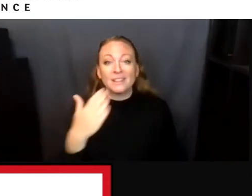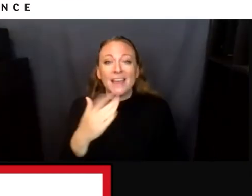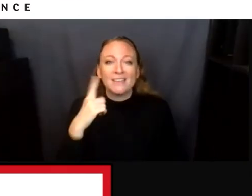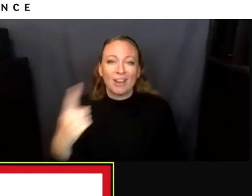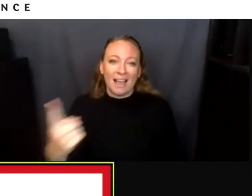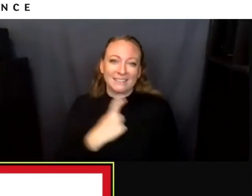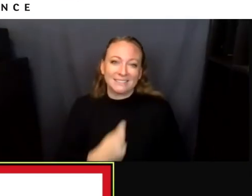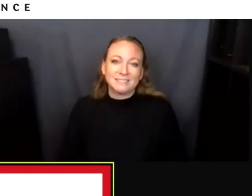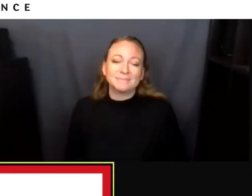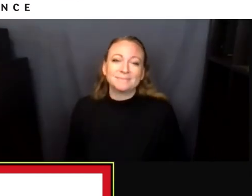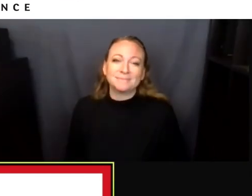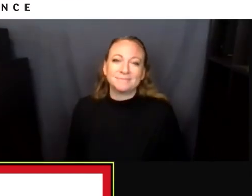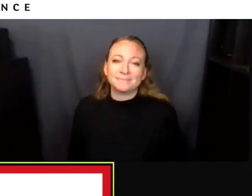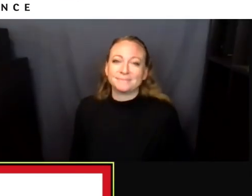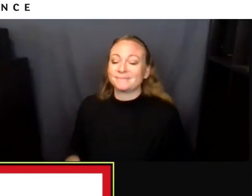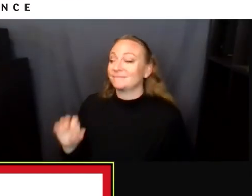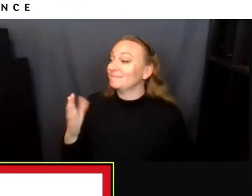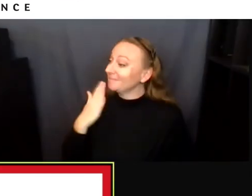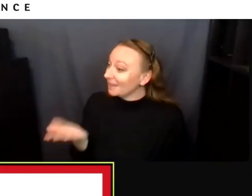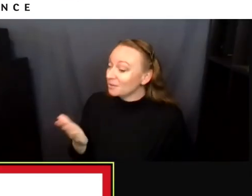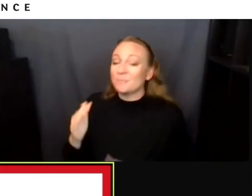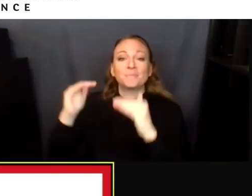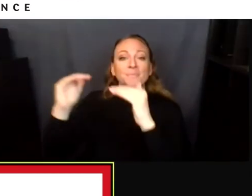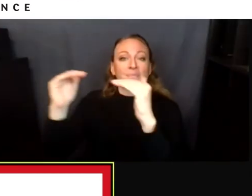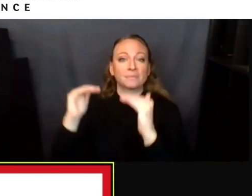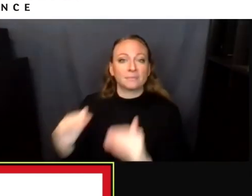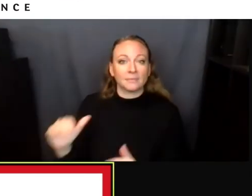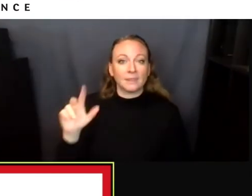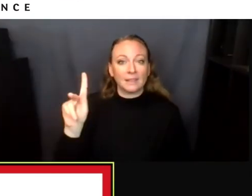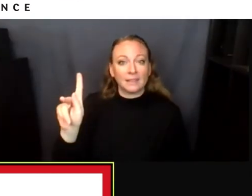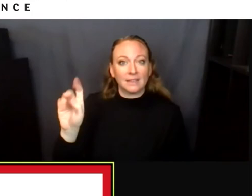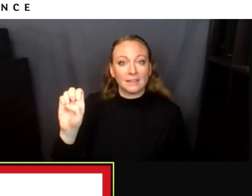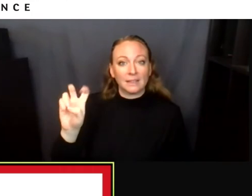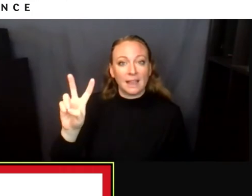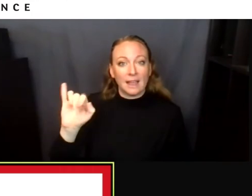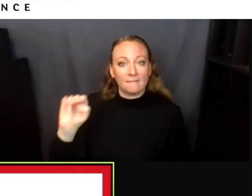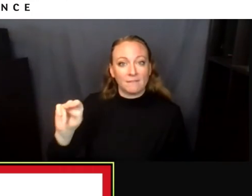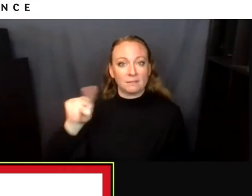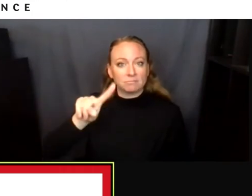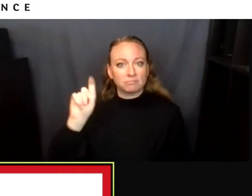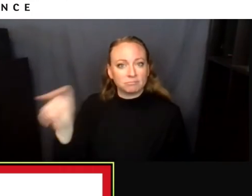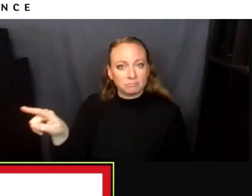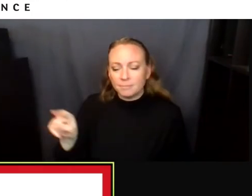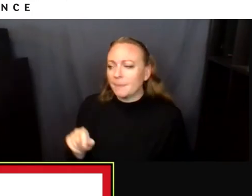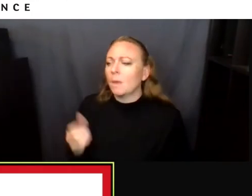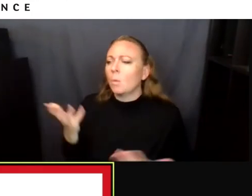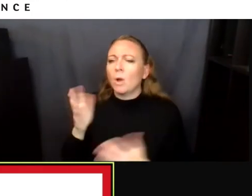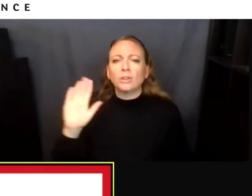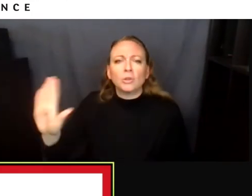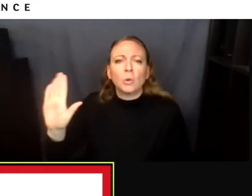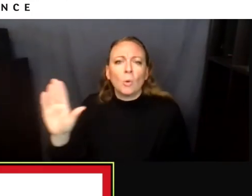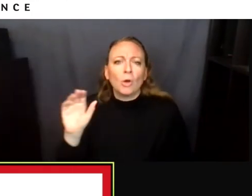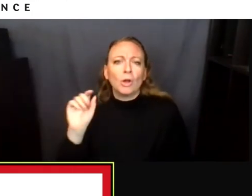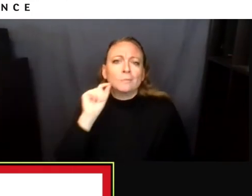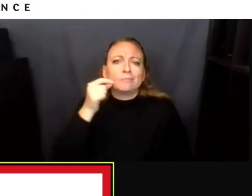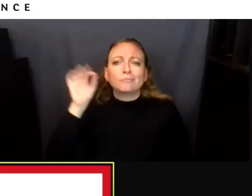Thank you. Kevin would like to know, what's your nugget, words of wisdom or the one thing you wish